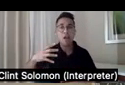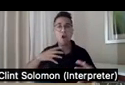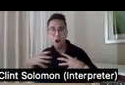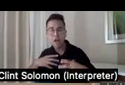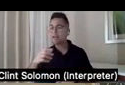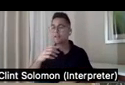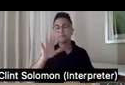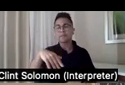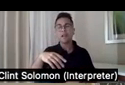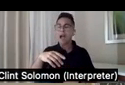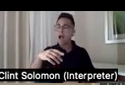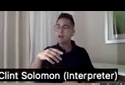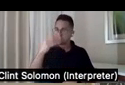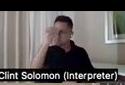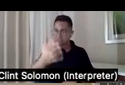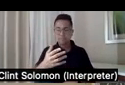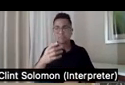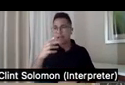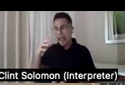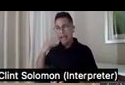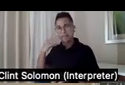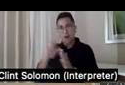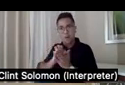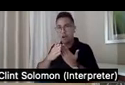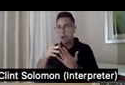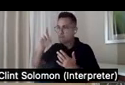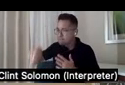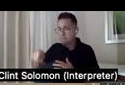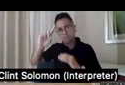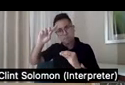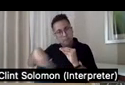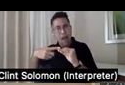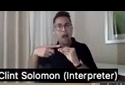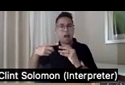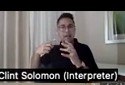to be about some exciting dramatic occasional experience because that wouldn't be the case